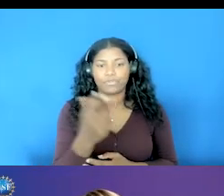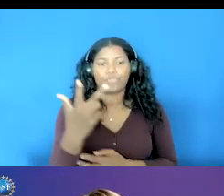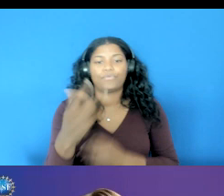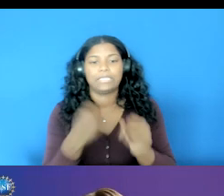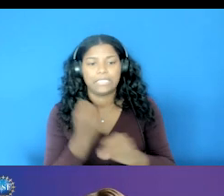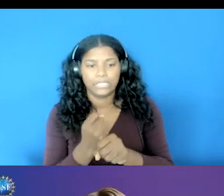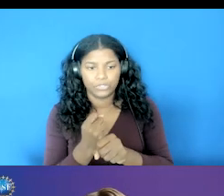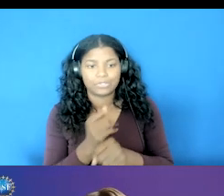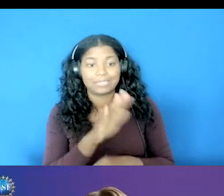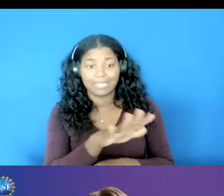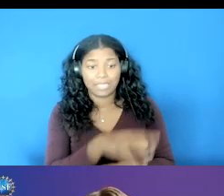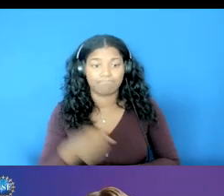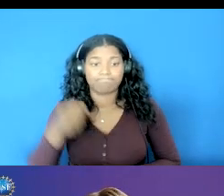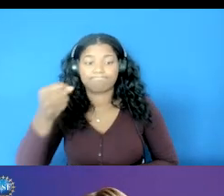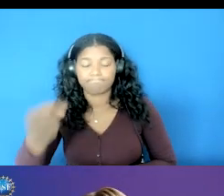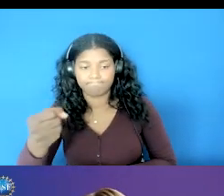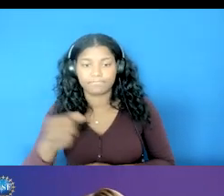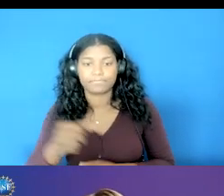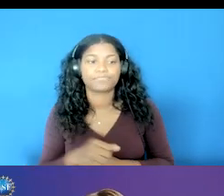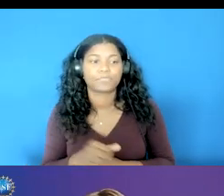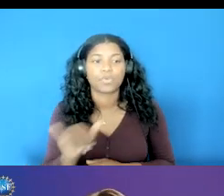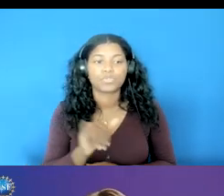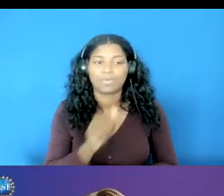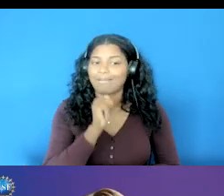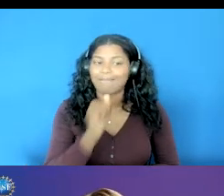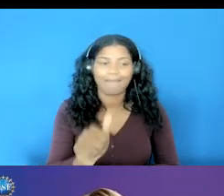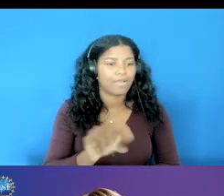of their appointment at non-r1 institutions.